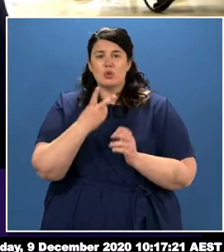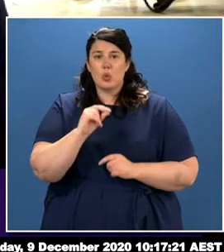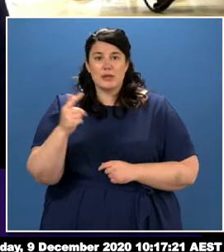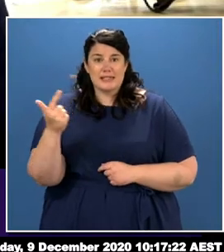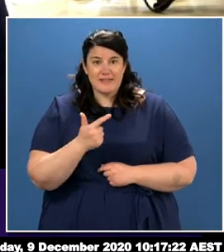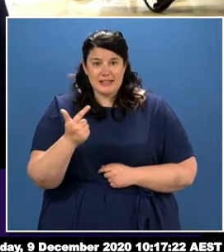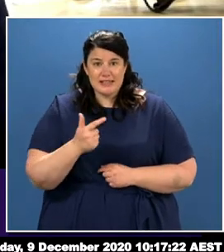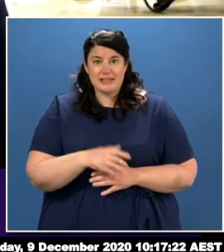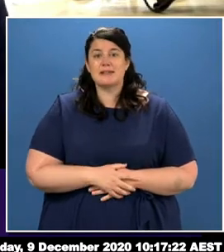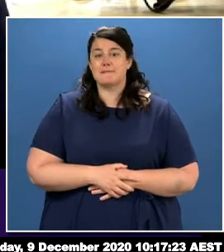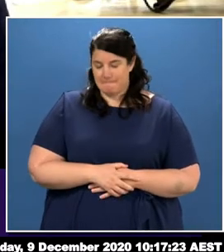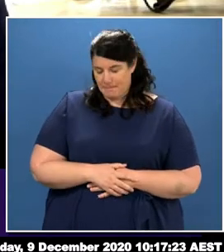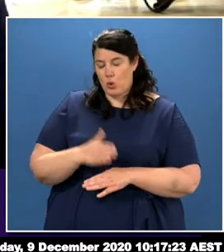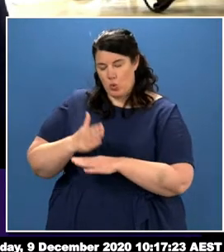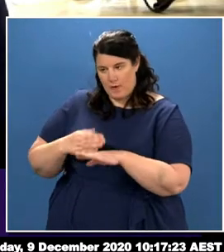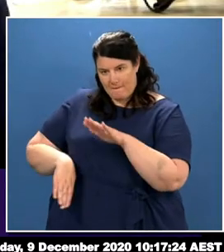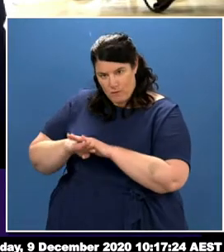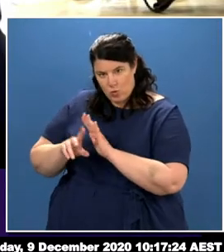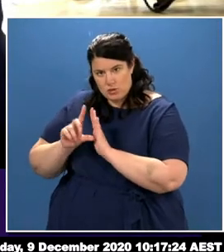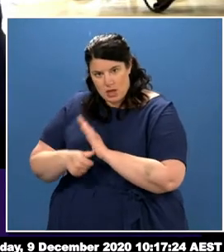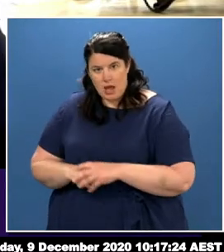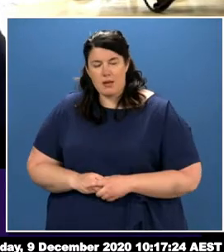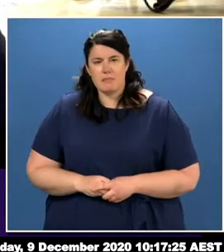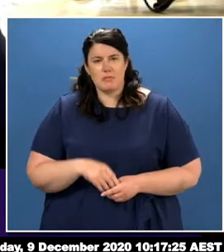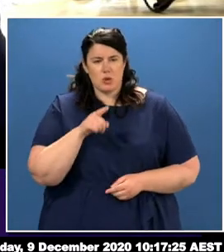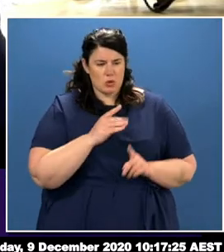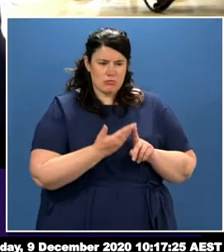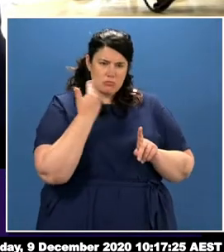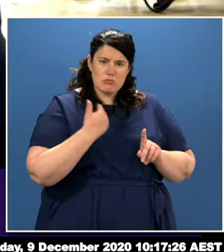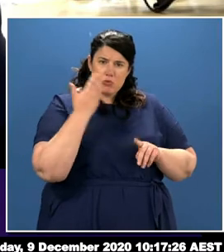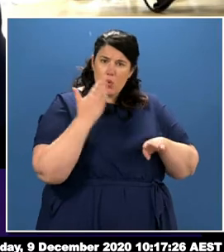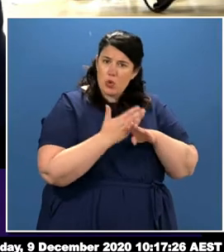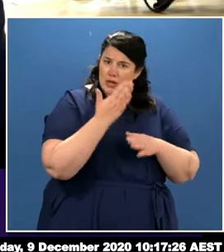Yes, in a full-time capacity. Excellent. You had done some work experience before that, that is right? Yes.